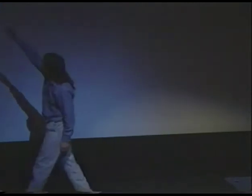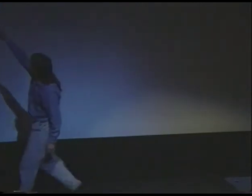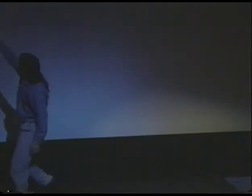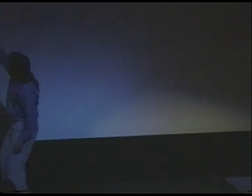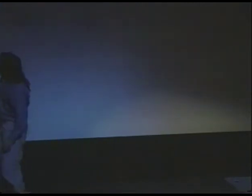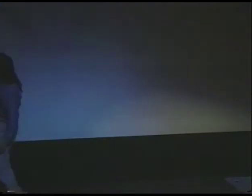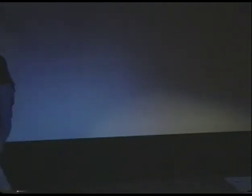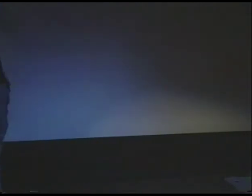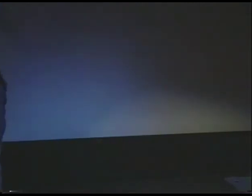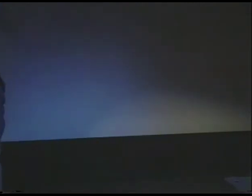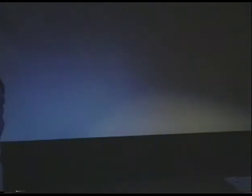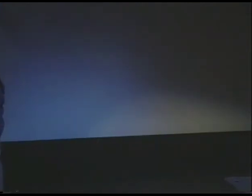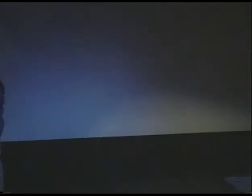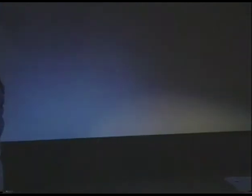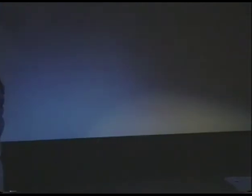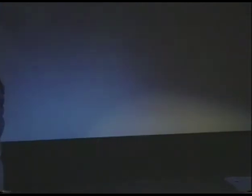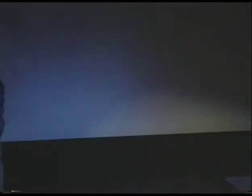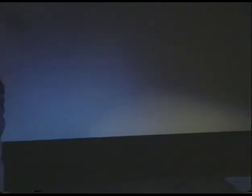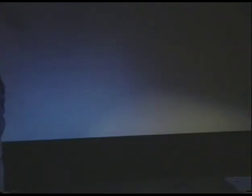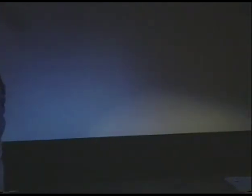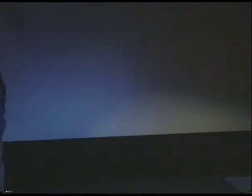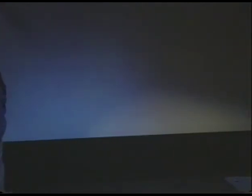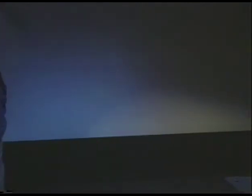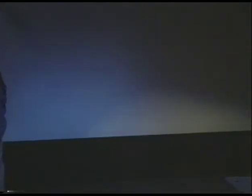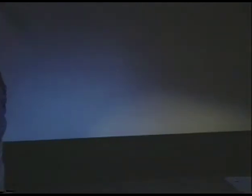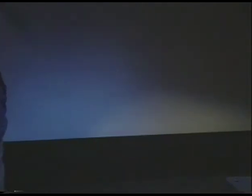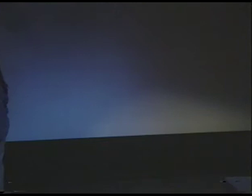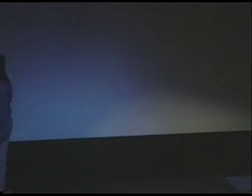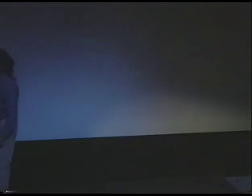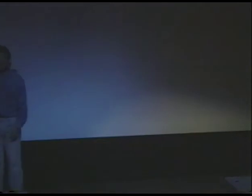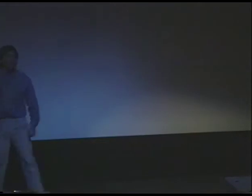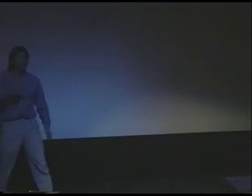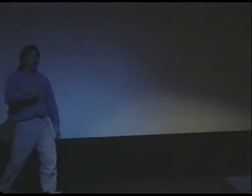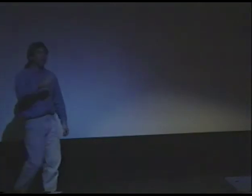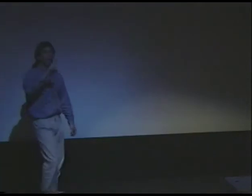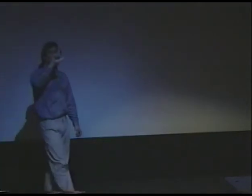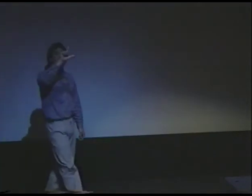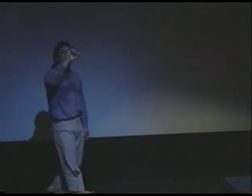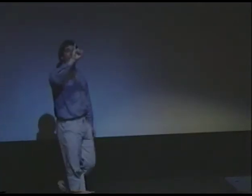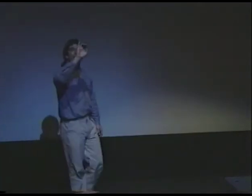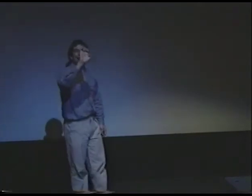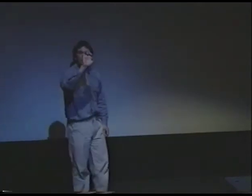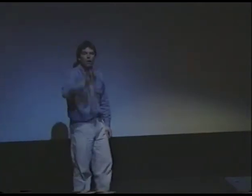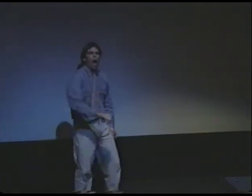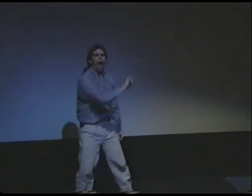and things like that